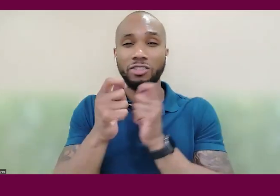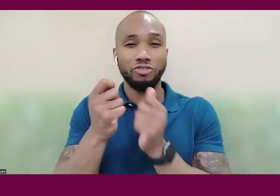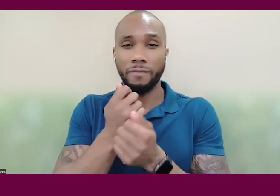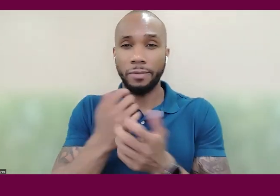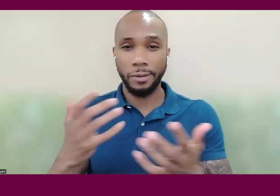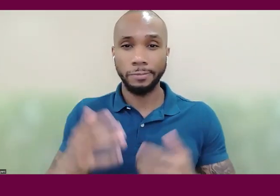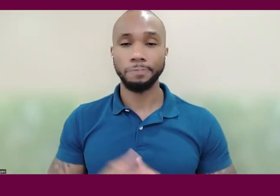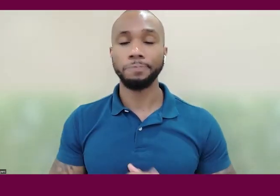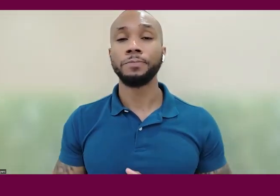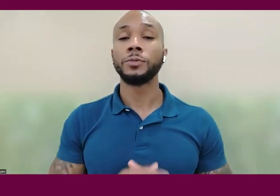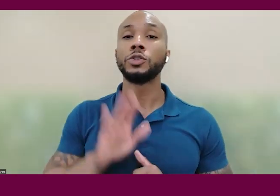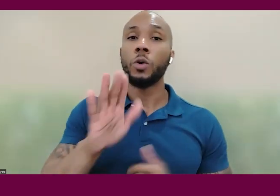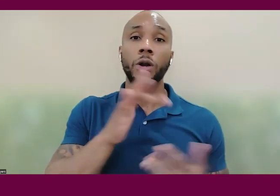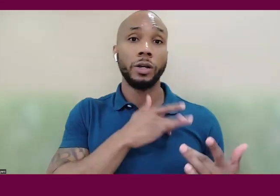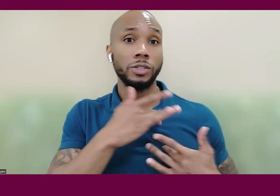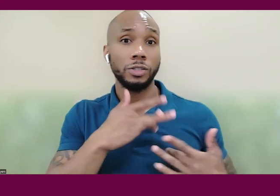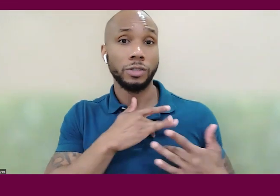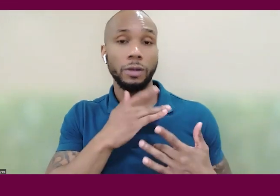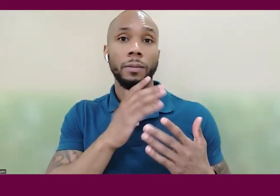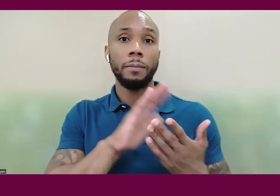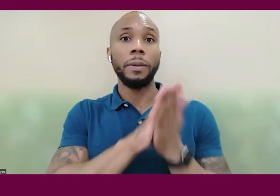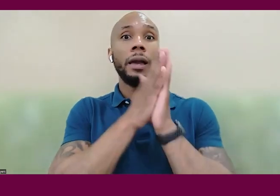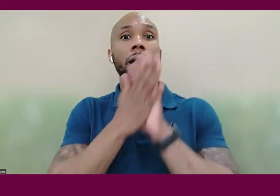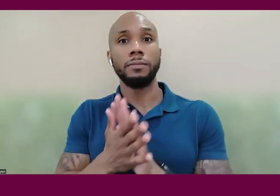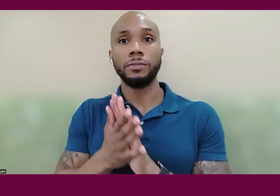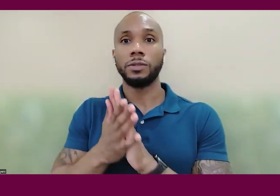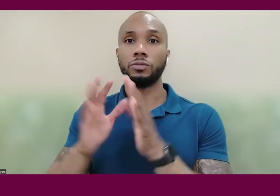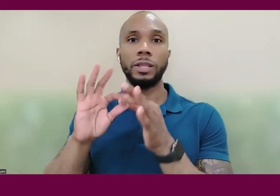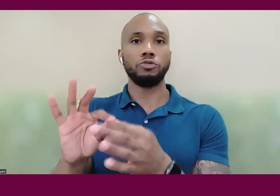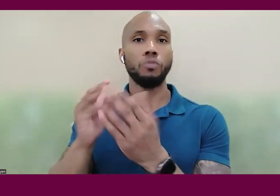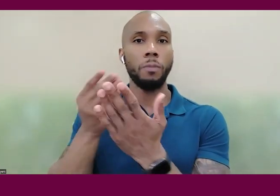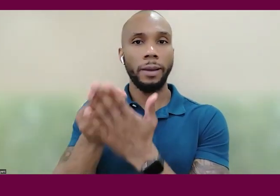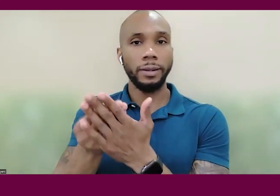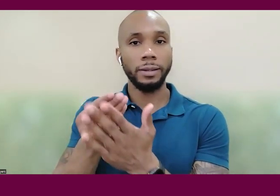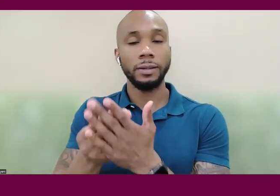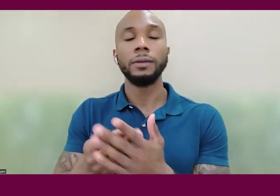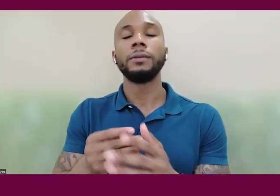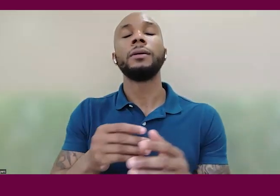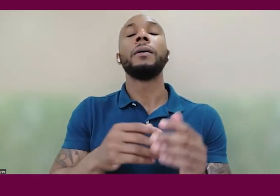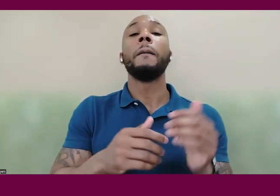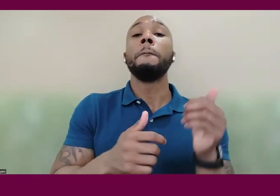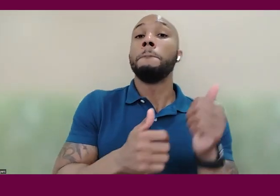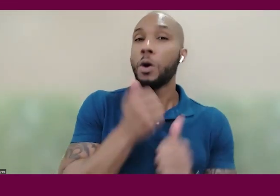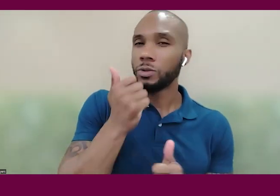it. Your concern becomes about the money and all, I can't all.